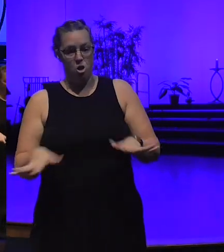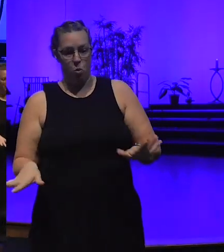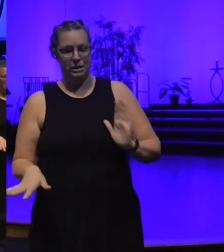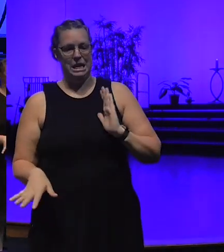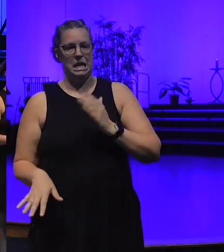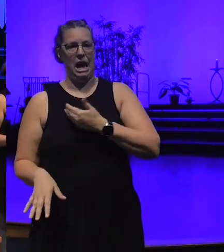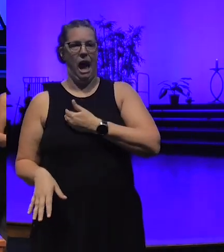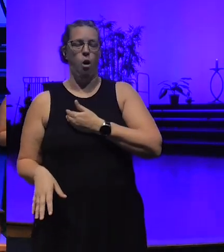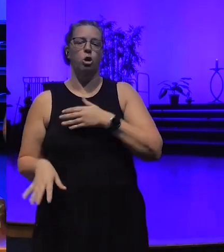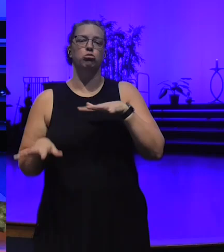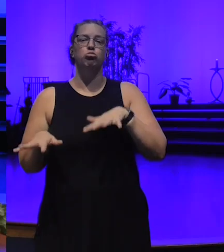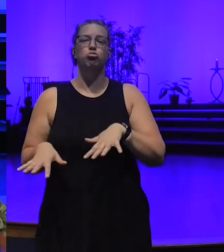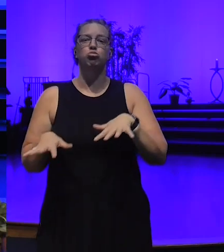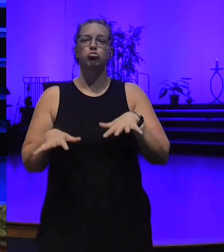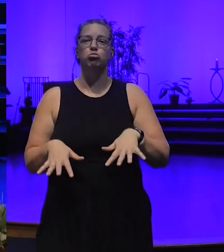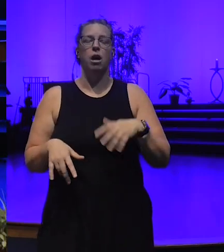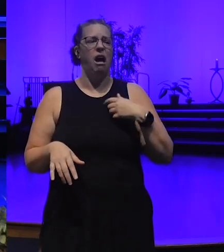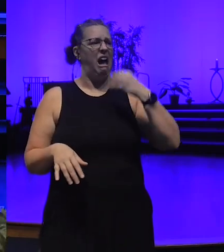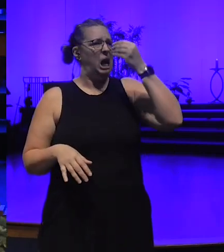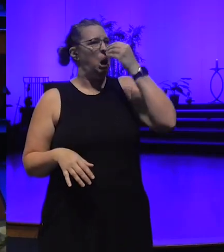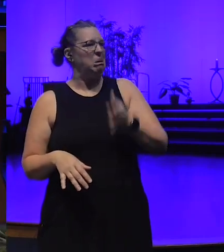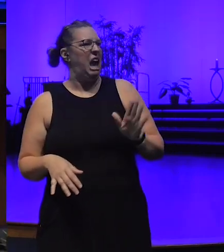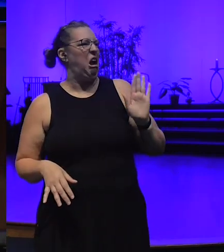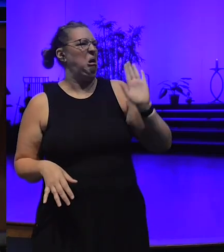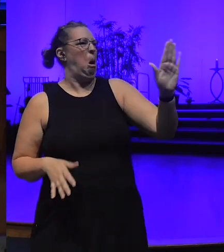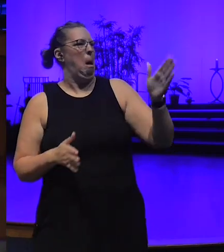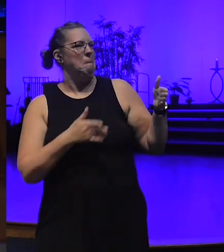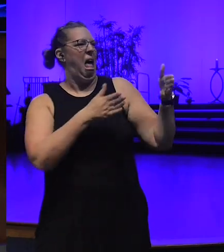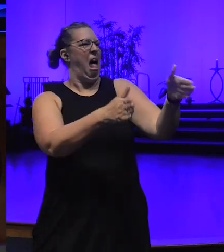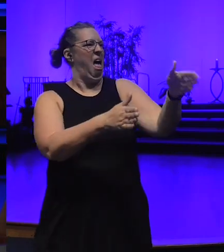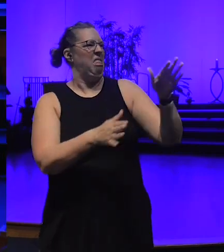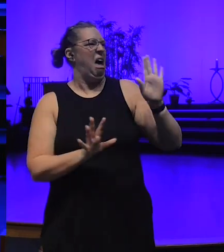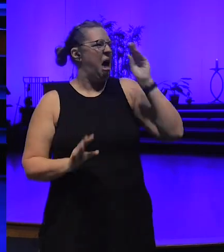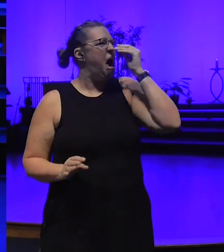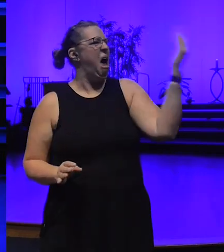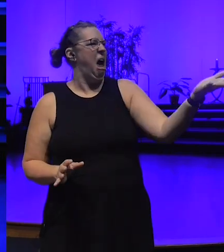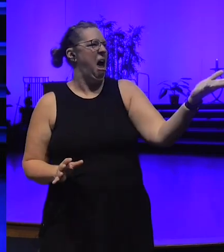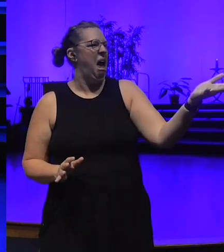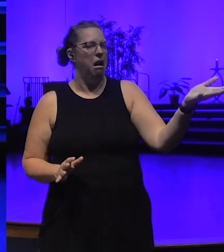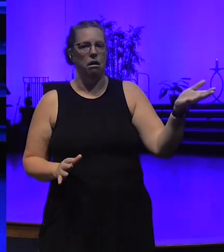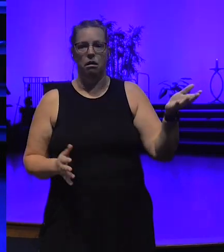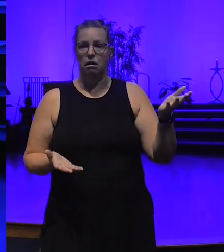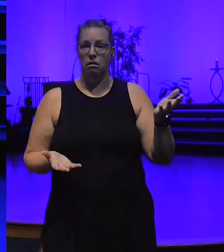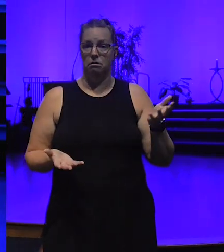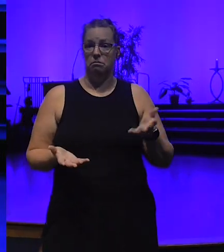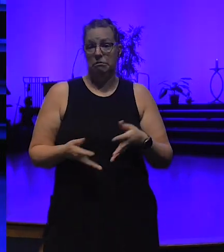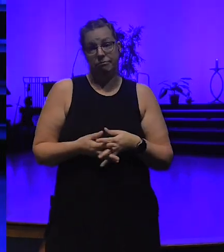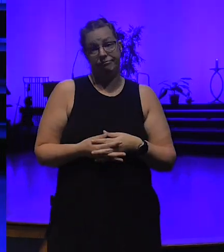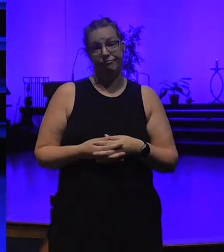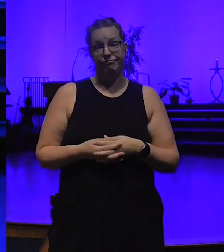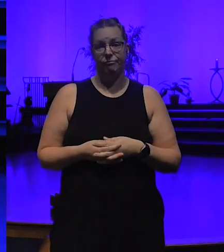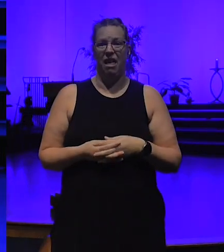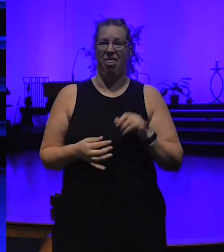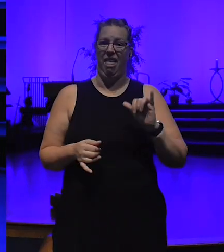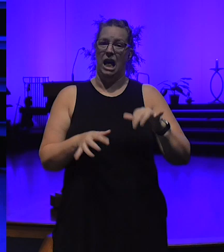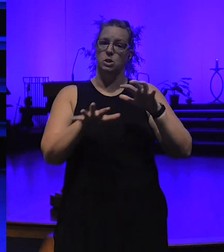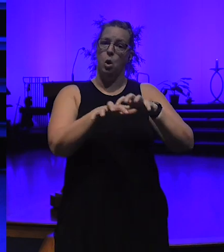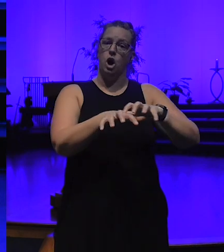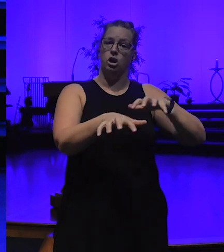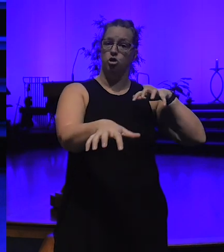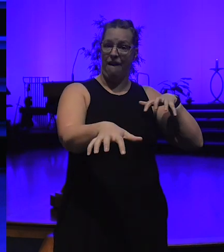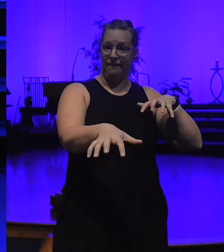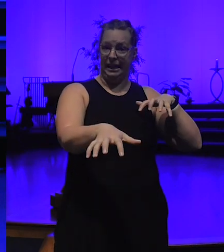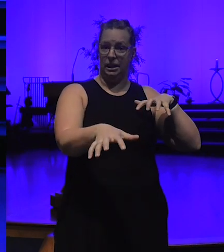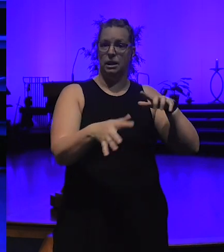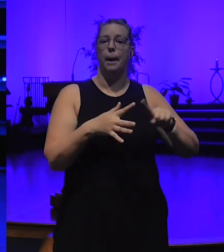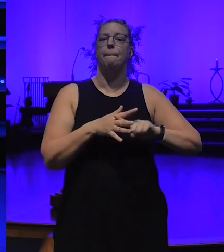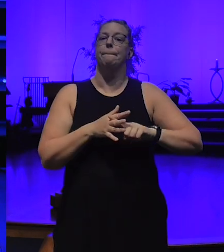caring about someone's path or way that's where this traffic Consciousness begins to cultivate